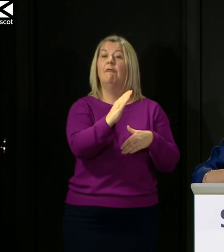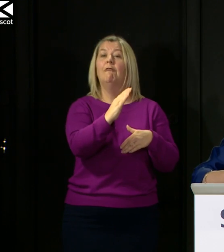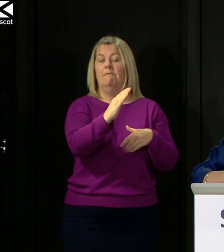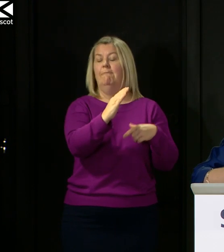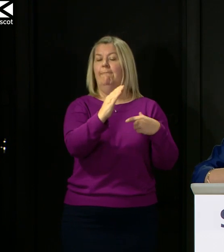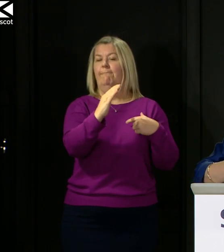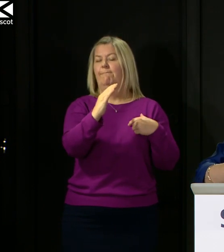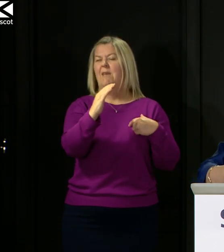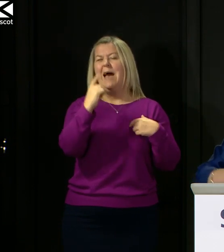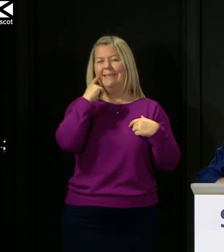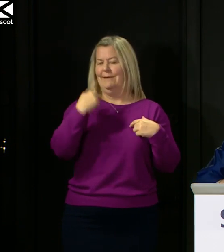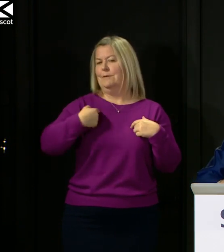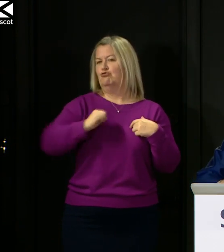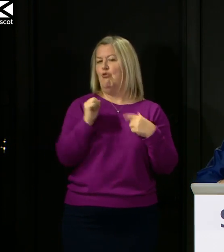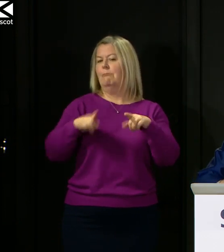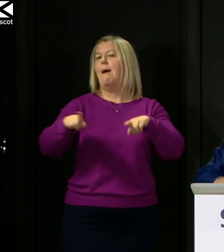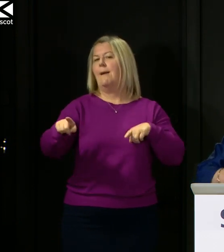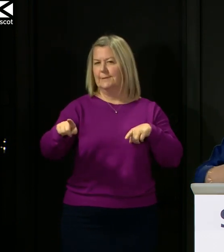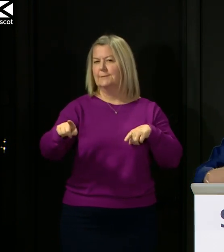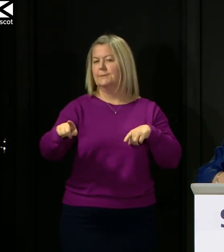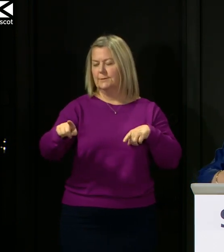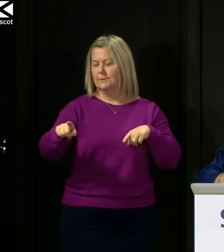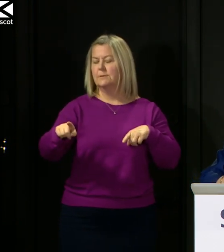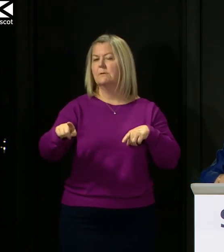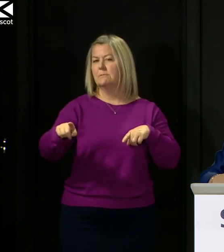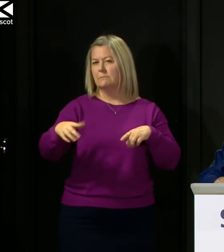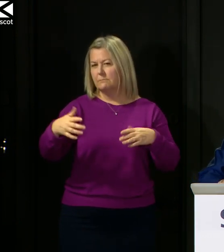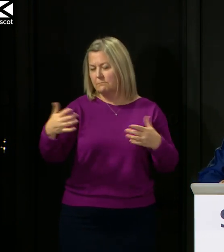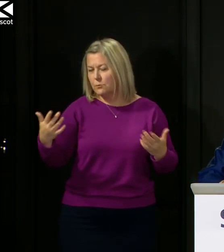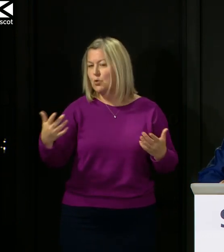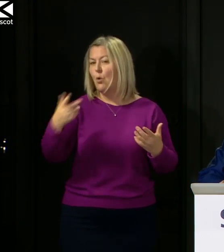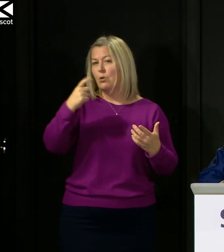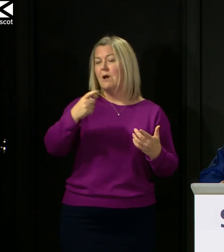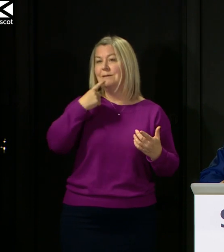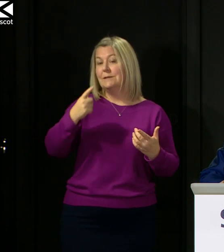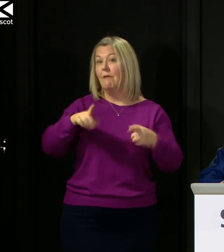later, would make some sense. But whether you can put a set number of days on that I